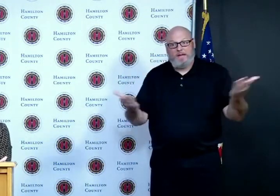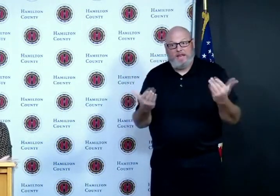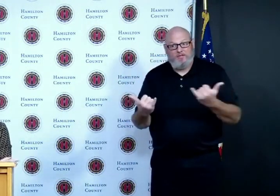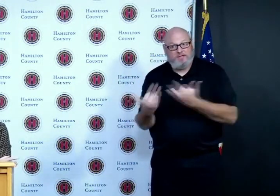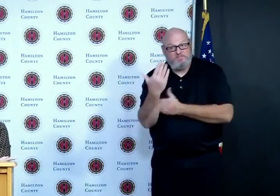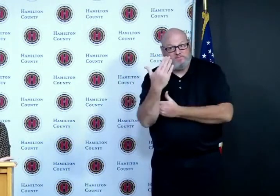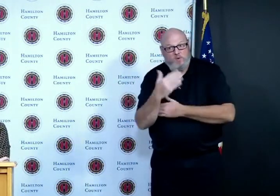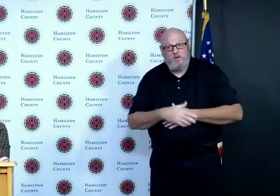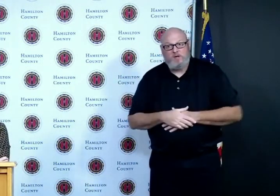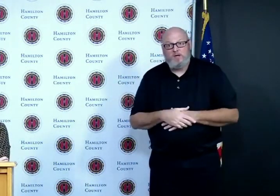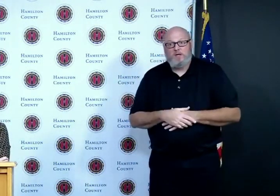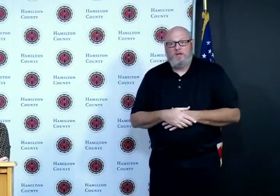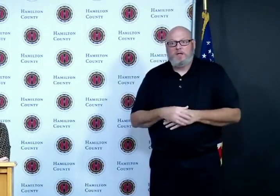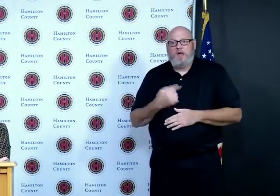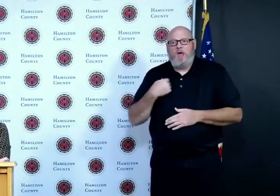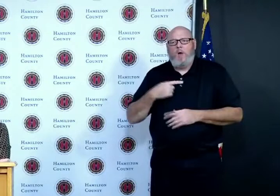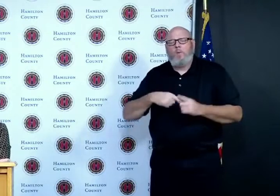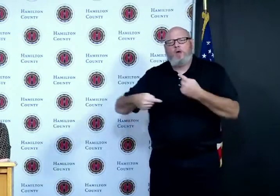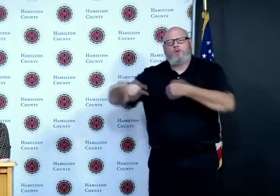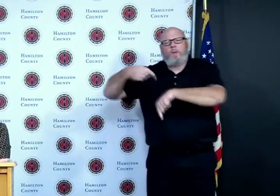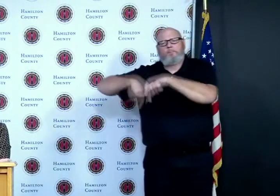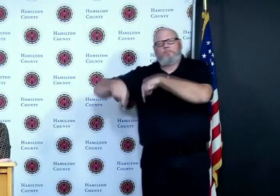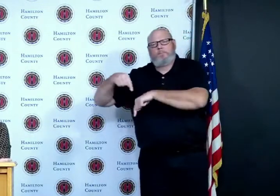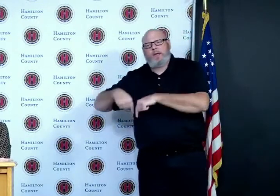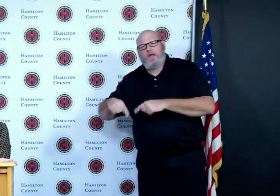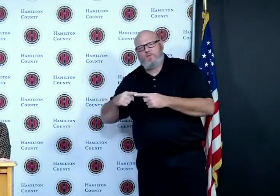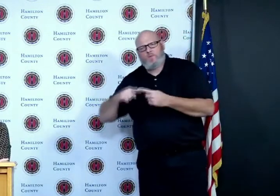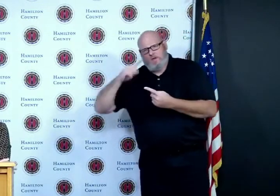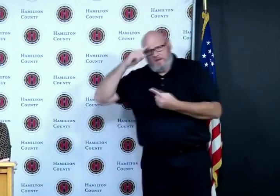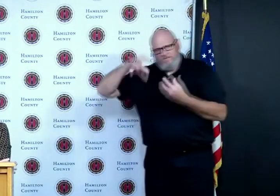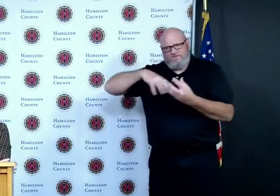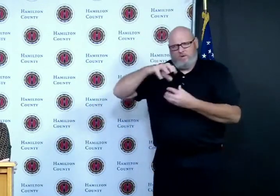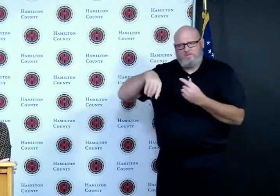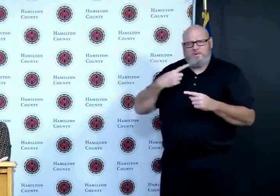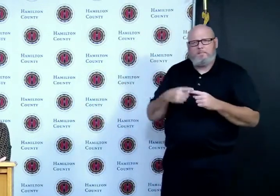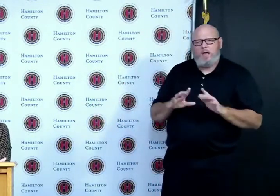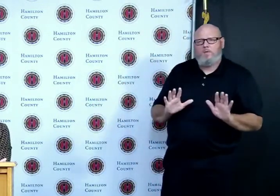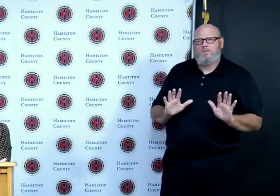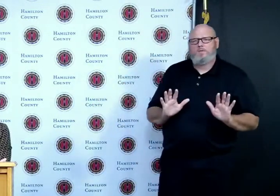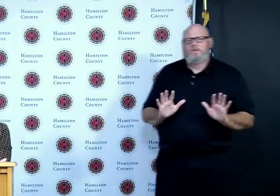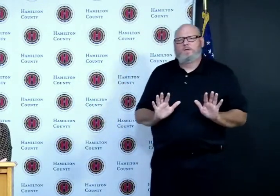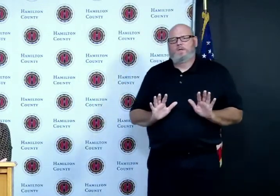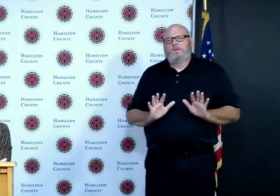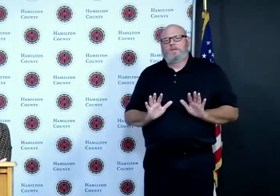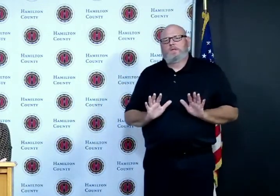just circle back real quick to this confusion about getting a vaccine we know there's a lot of